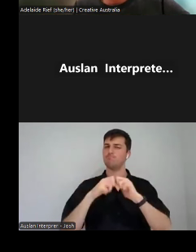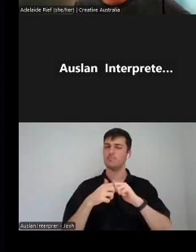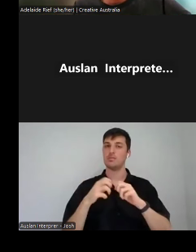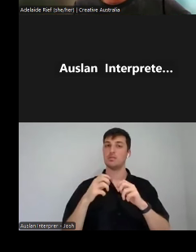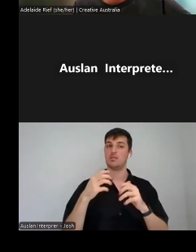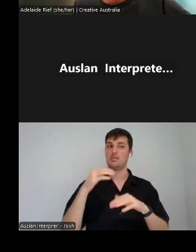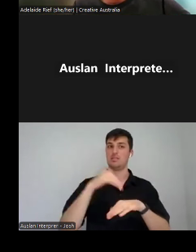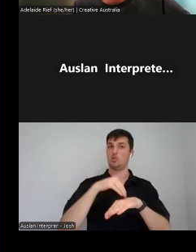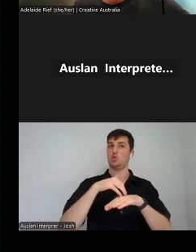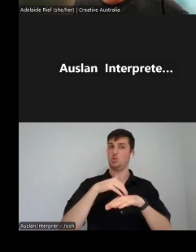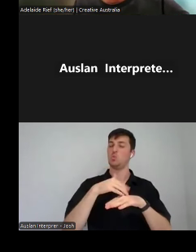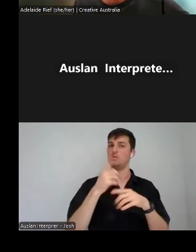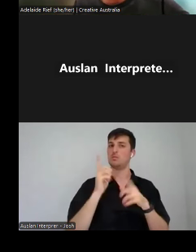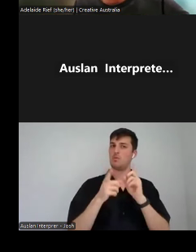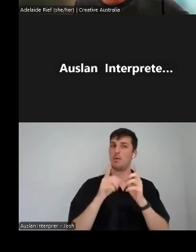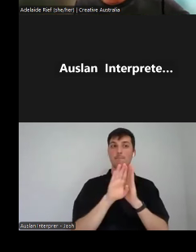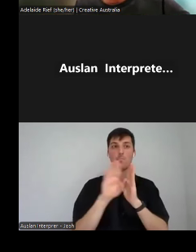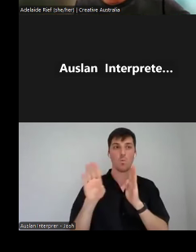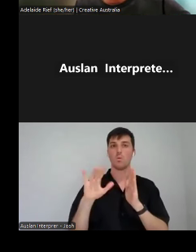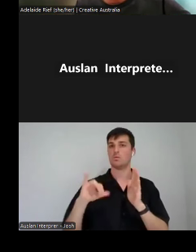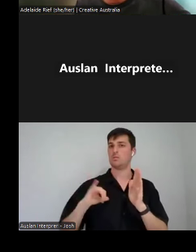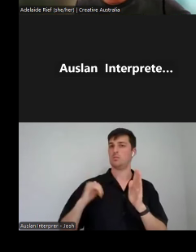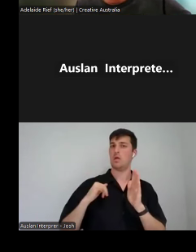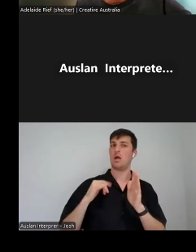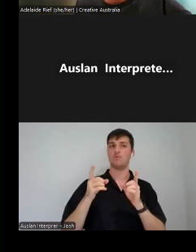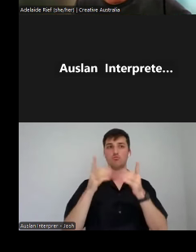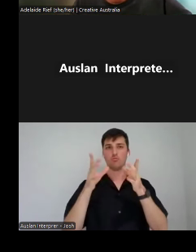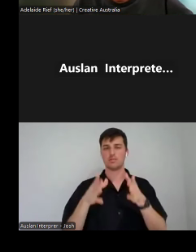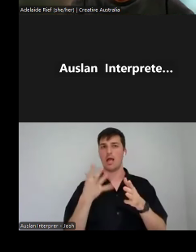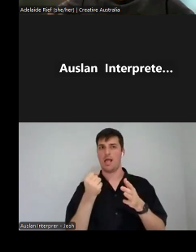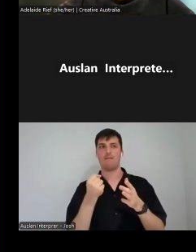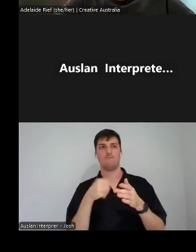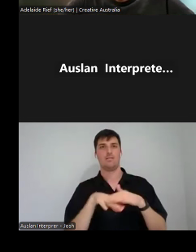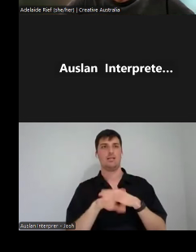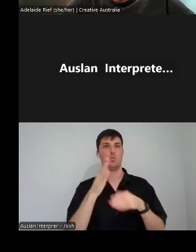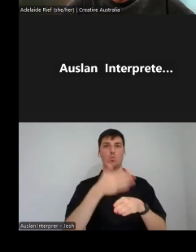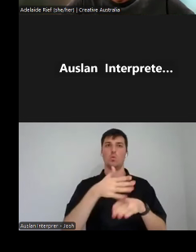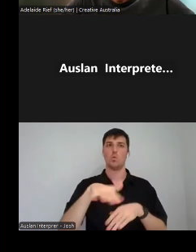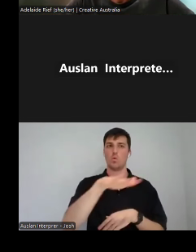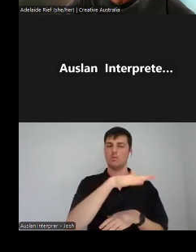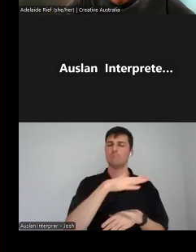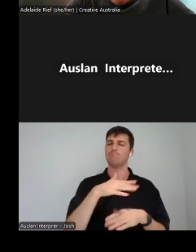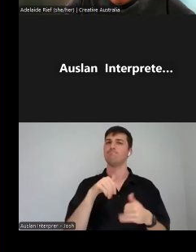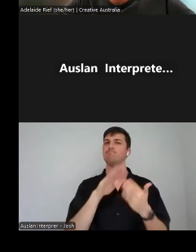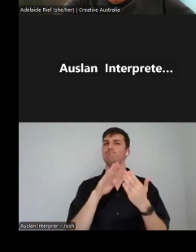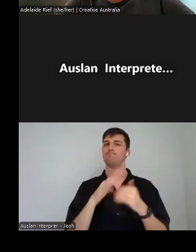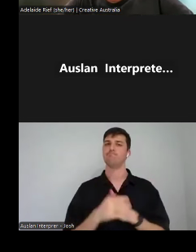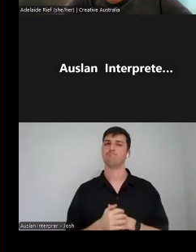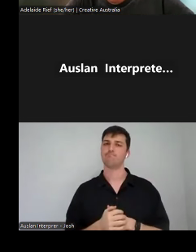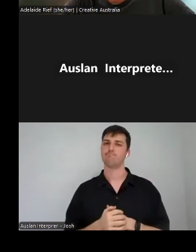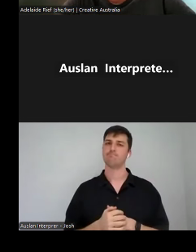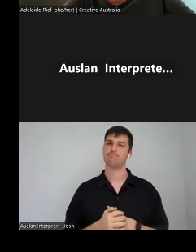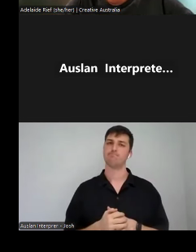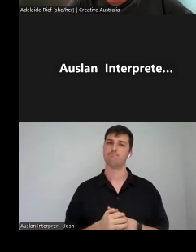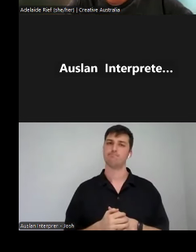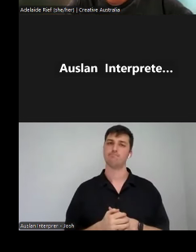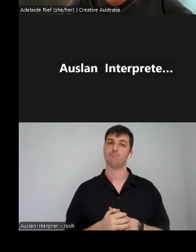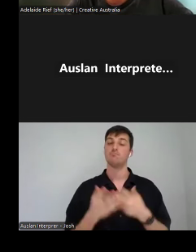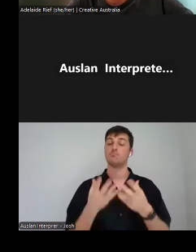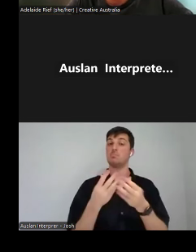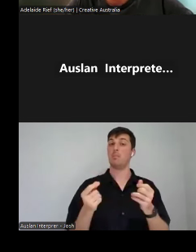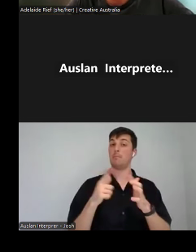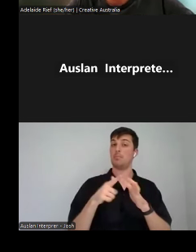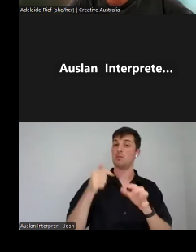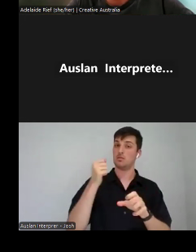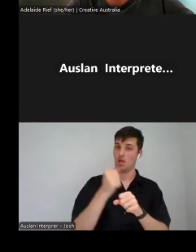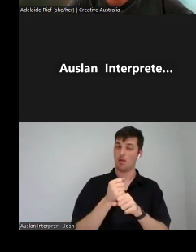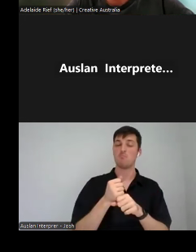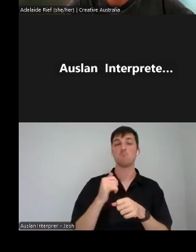directors and Boards and staff are facing. Okay. So some examples of what you might want to spend